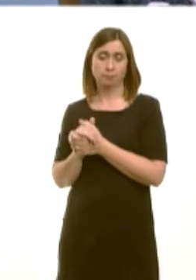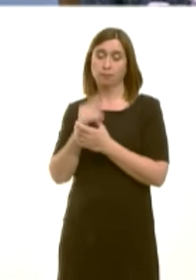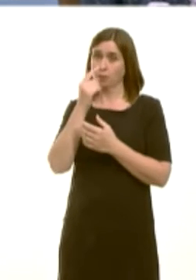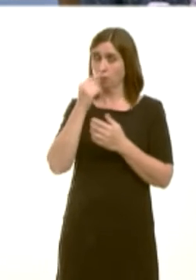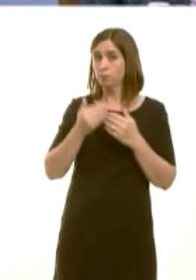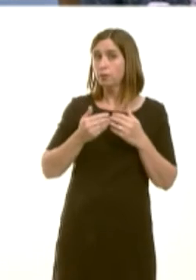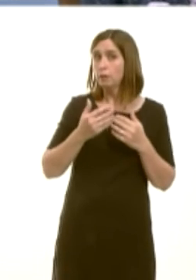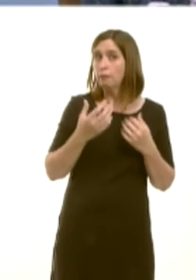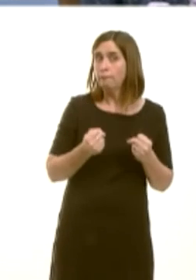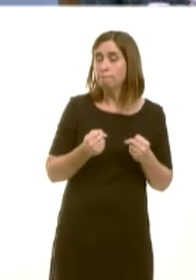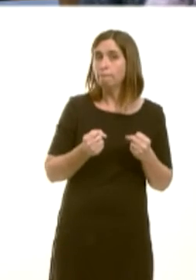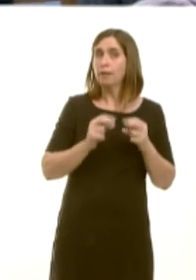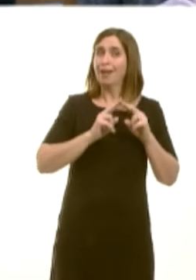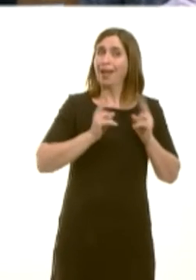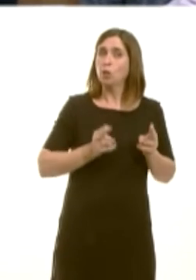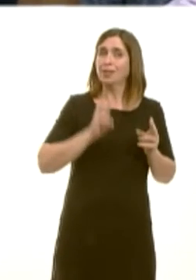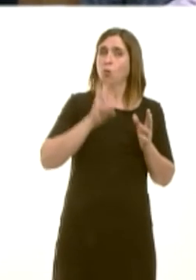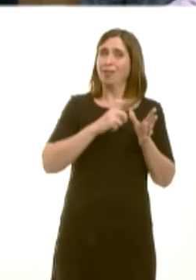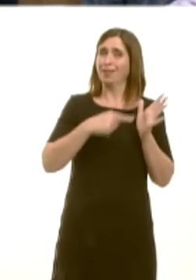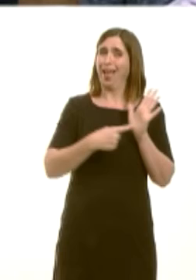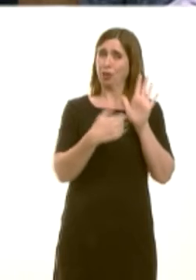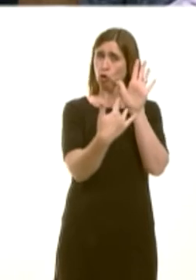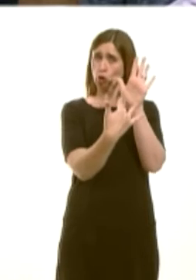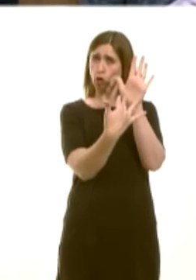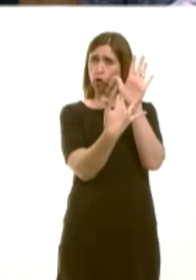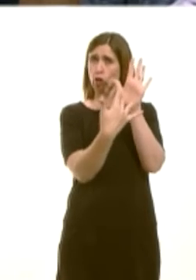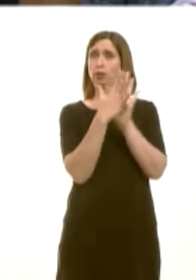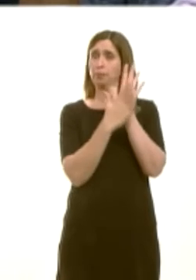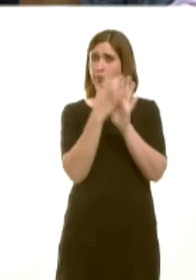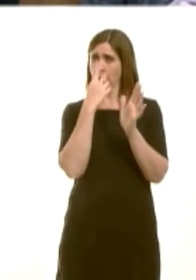weíve put in place in the Housing (Wales) Act 2014, and that housing is being developed.